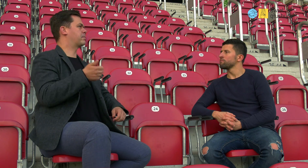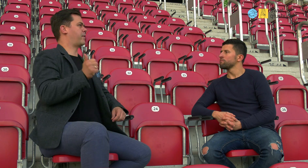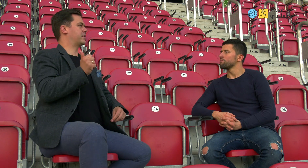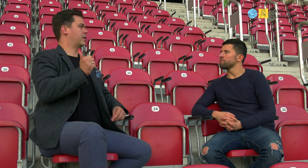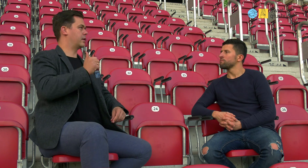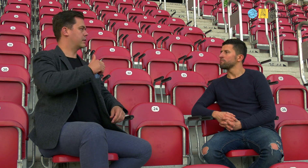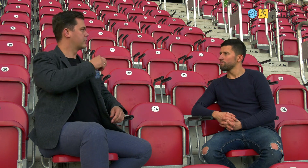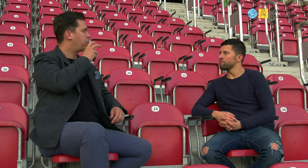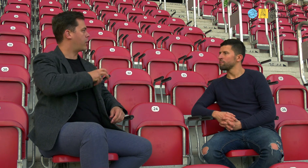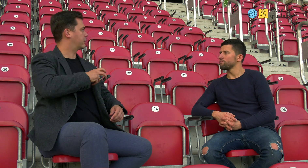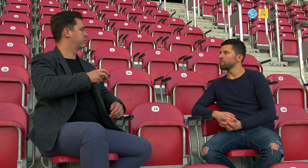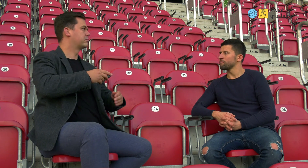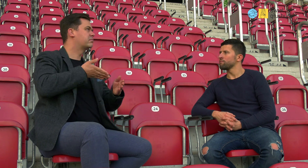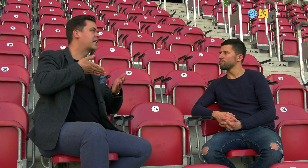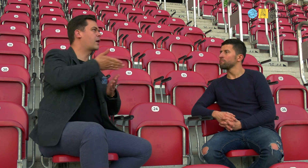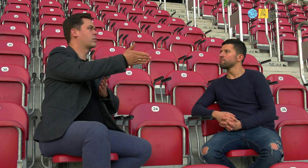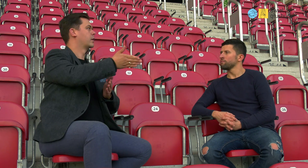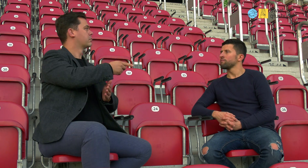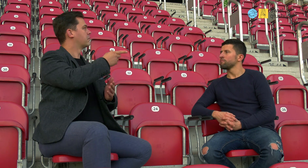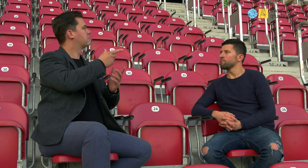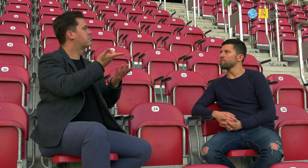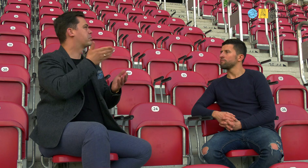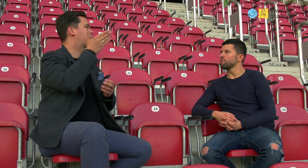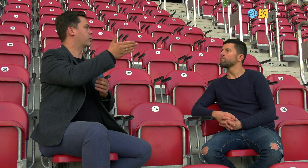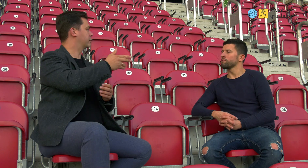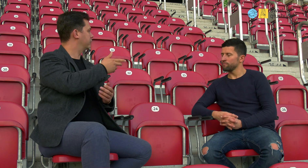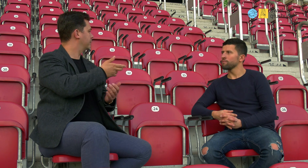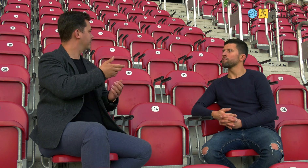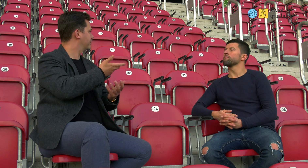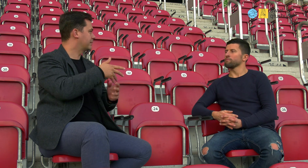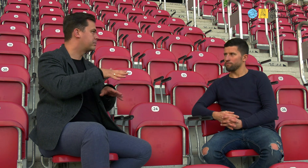If you wanted to be a professional athlete, go in that direction,